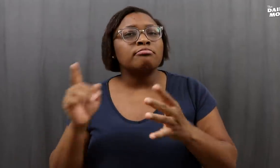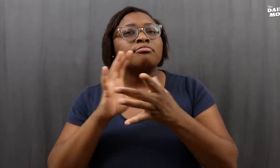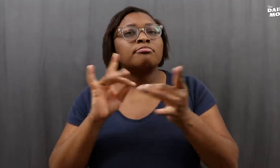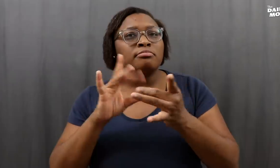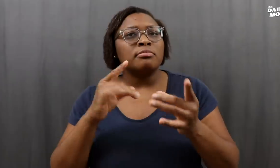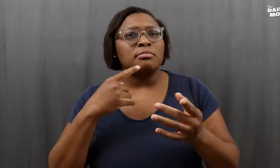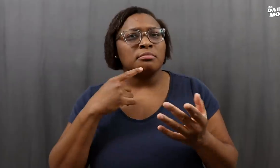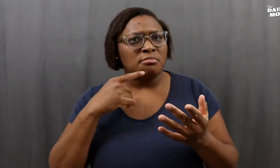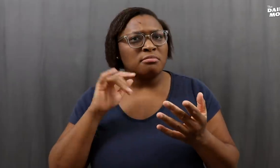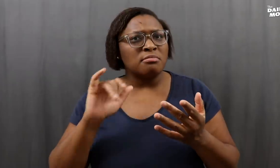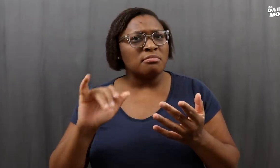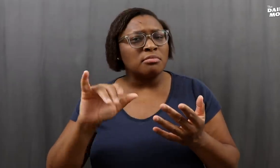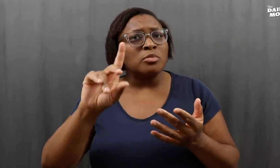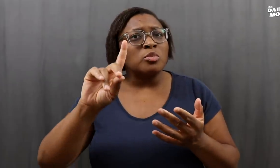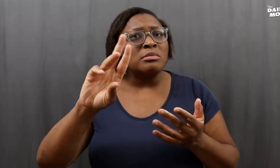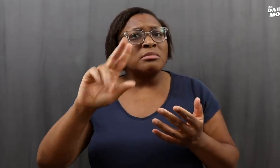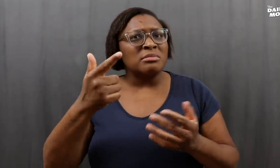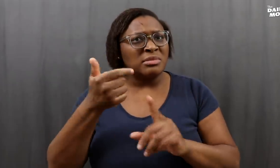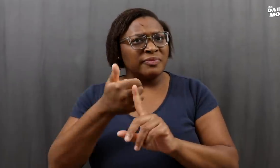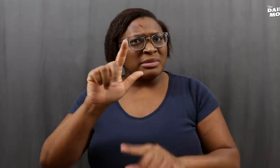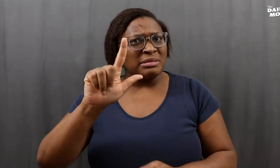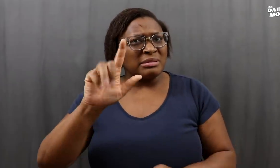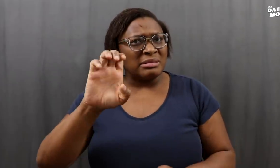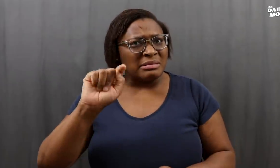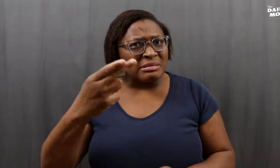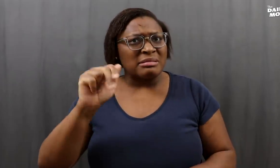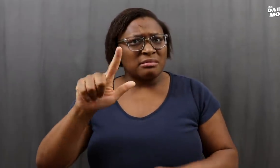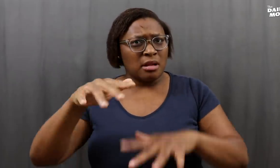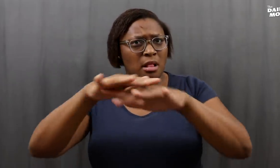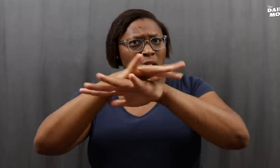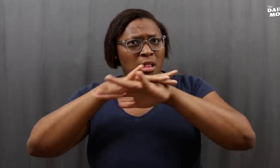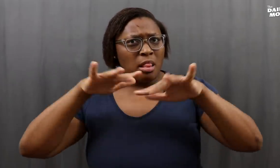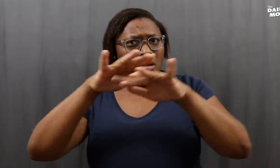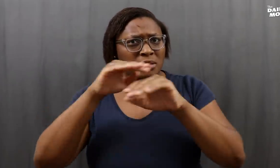they are concerned about a lethal batch of drugs